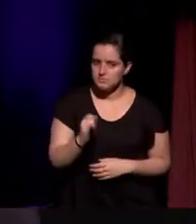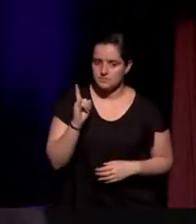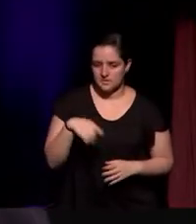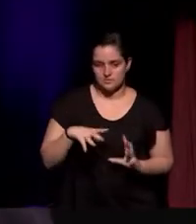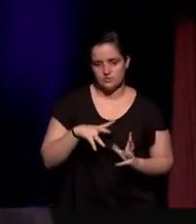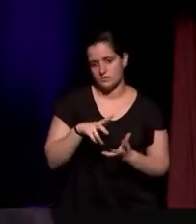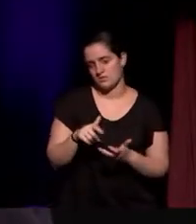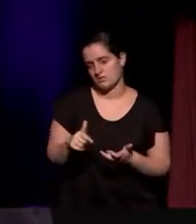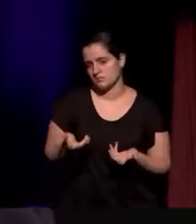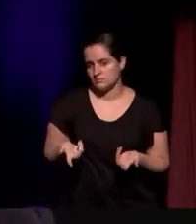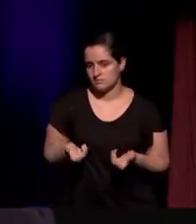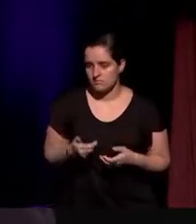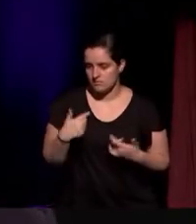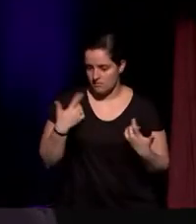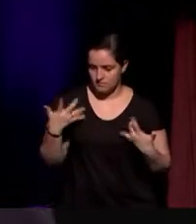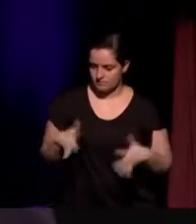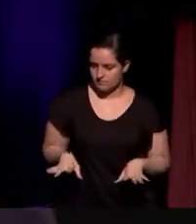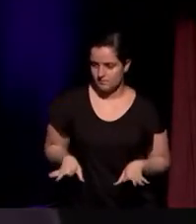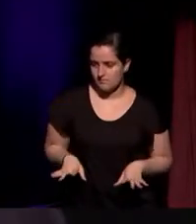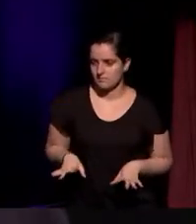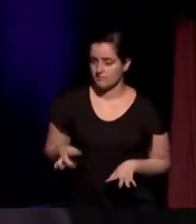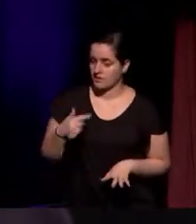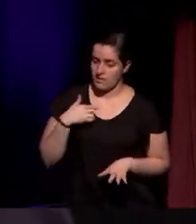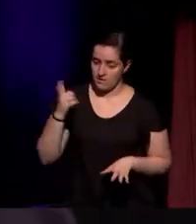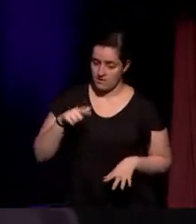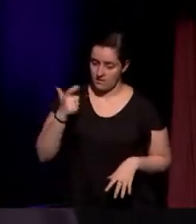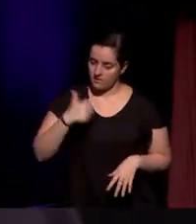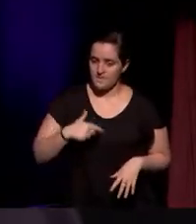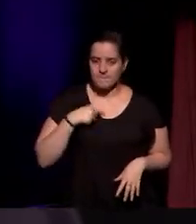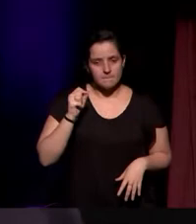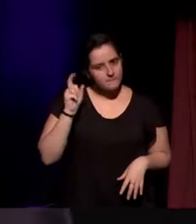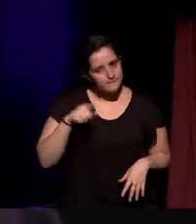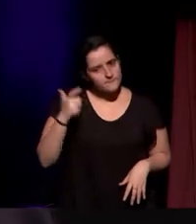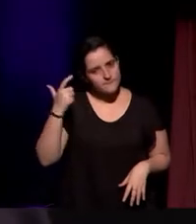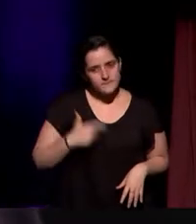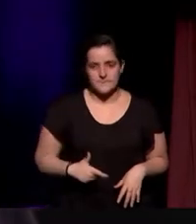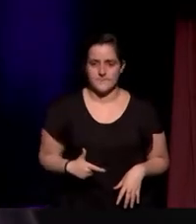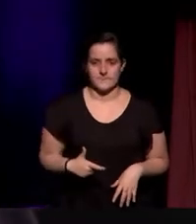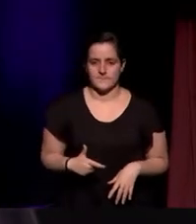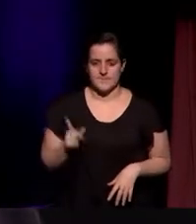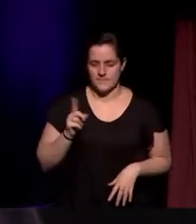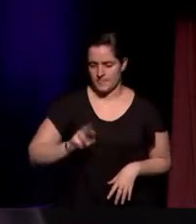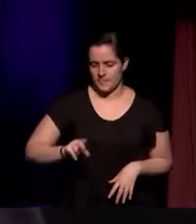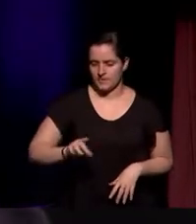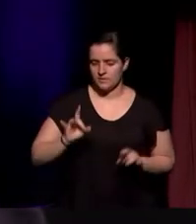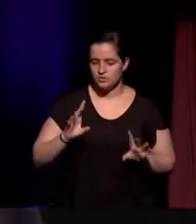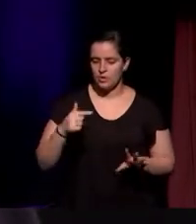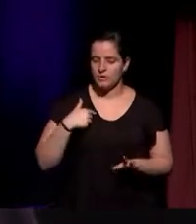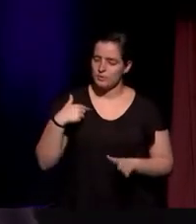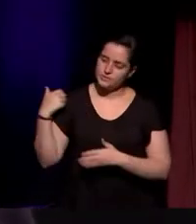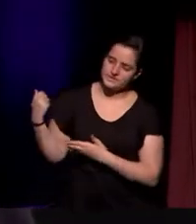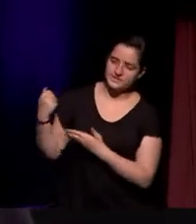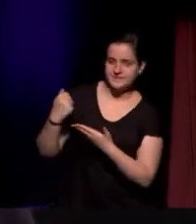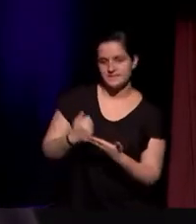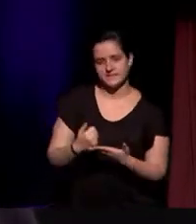I want to be what I am, not what I bring, Of course inheritances are necessary,